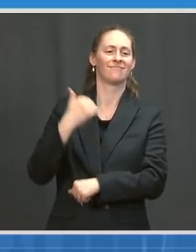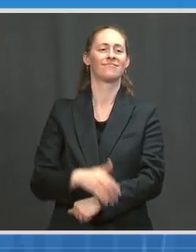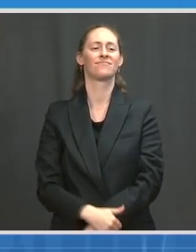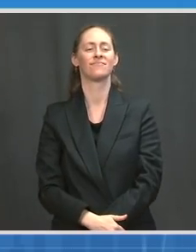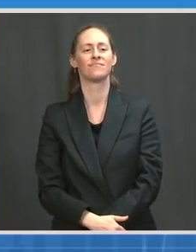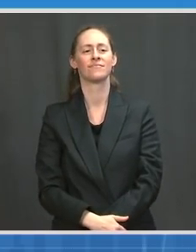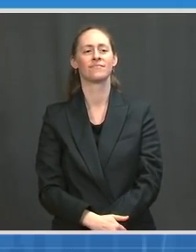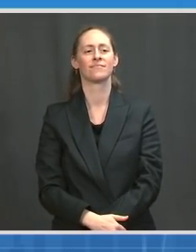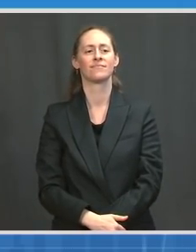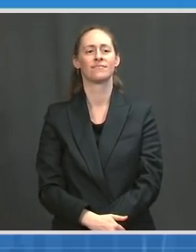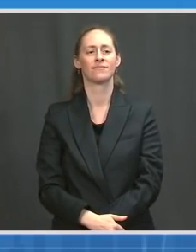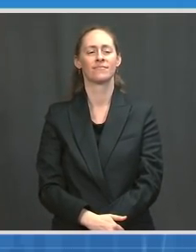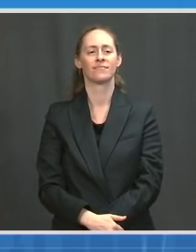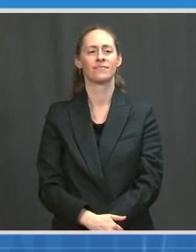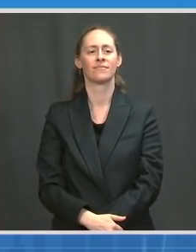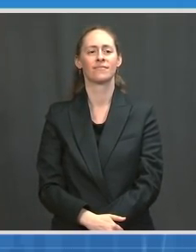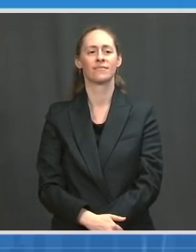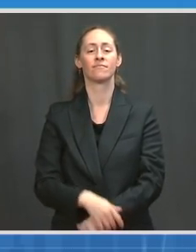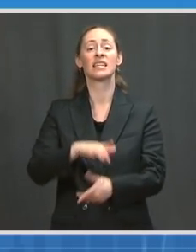to a new low of 400 per day.